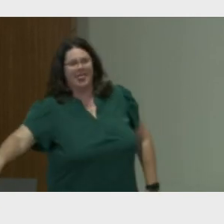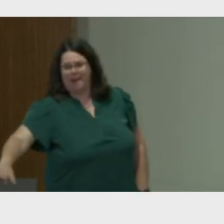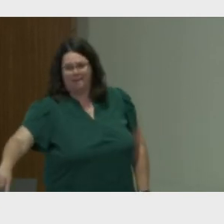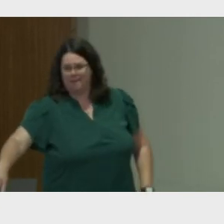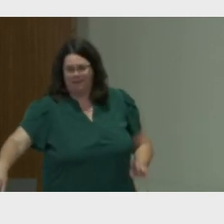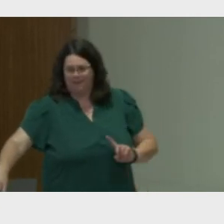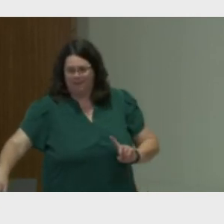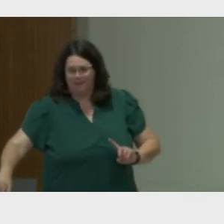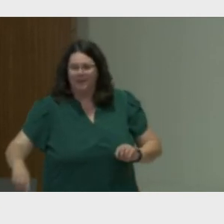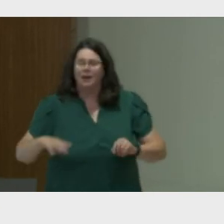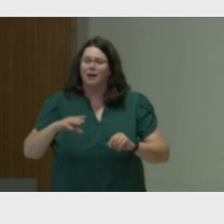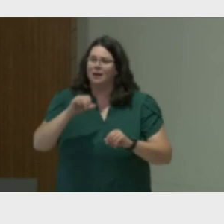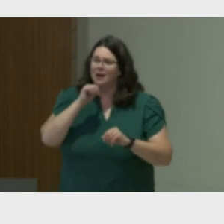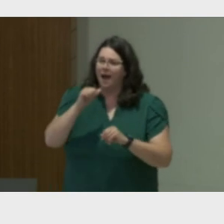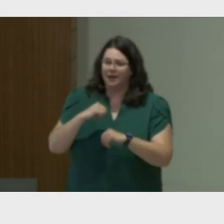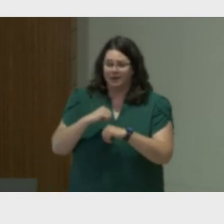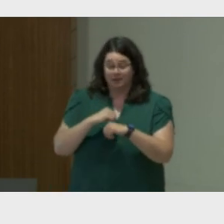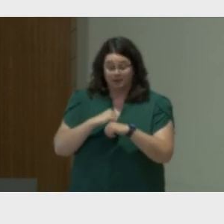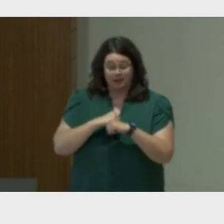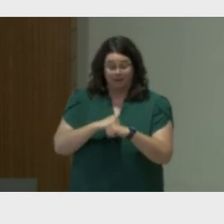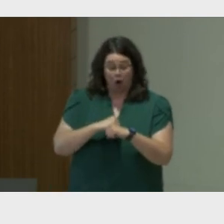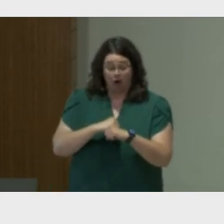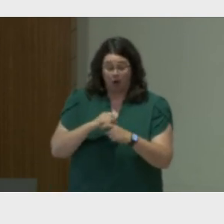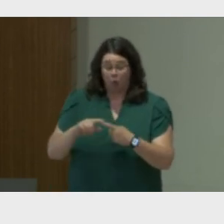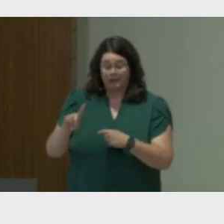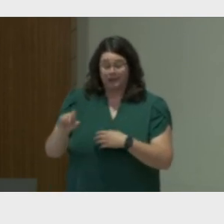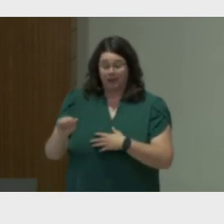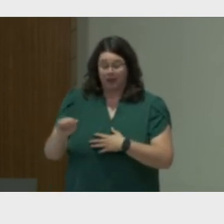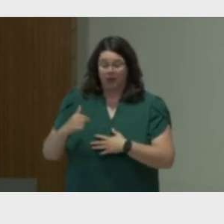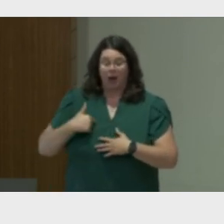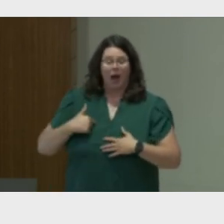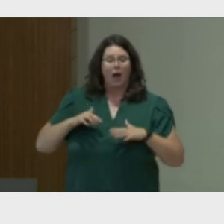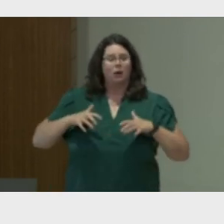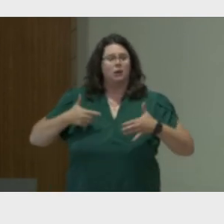Neither safeguarding nor disability are matters which one group can decide for another.